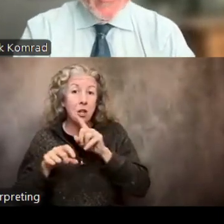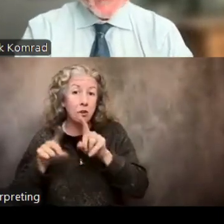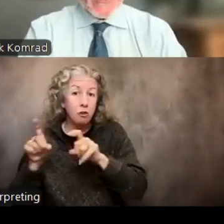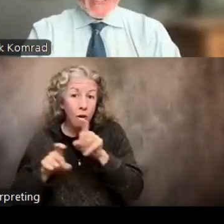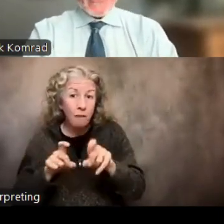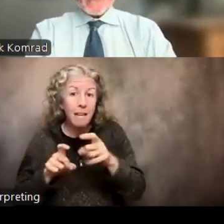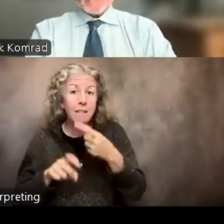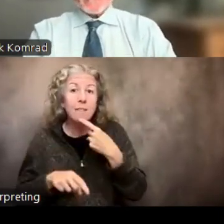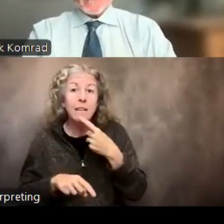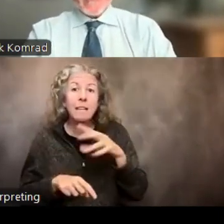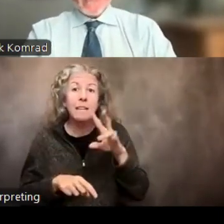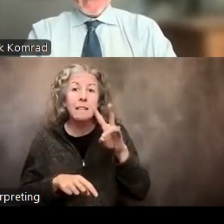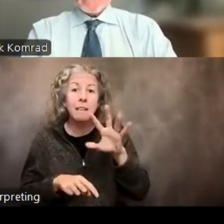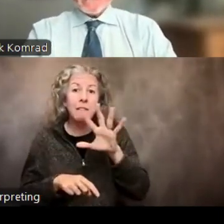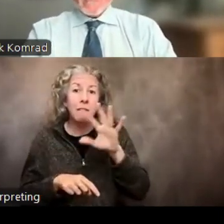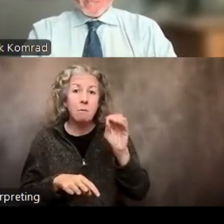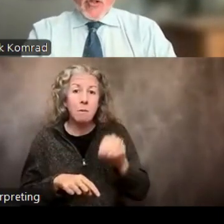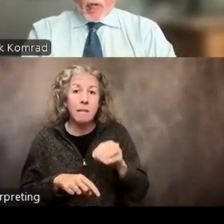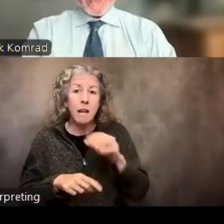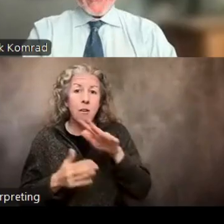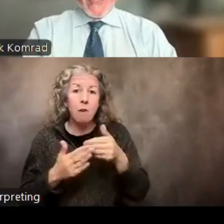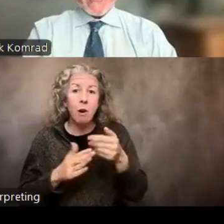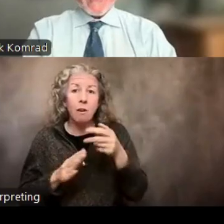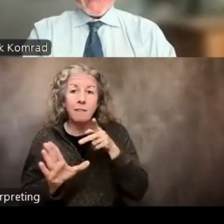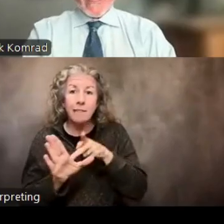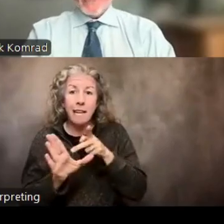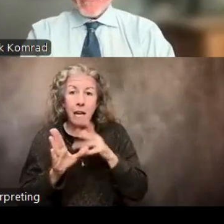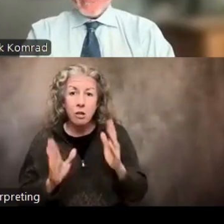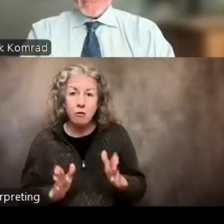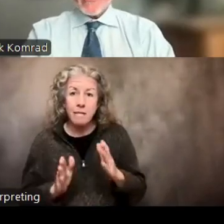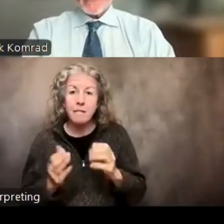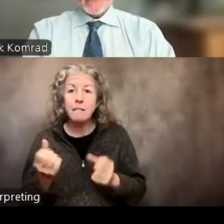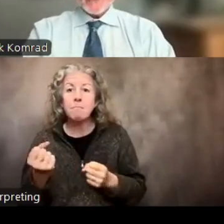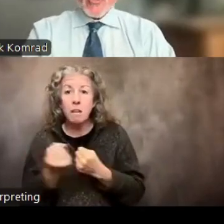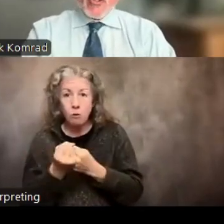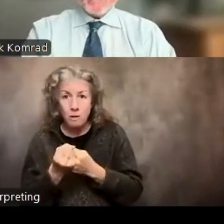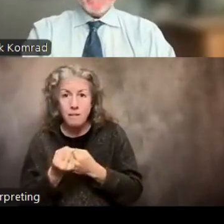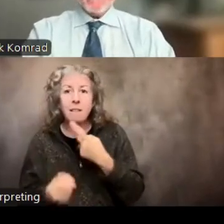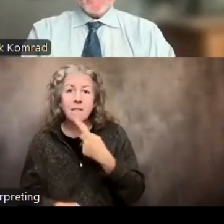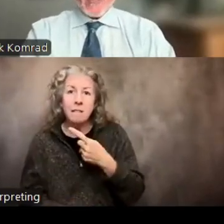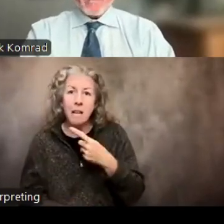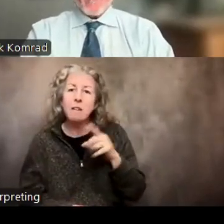psychiatrists endorse this, say euthanasia should be available